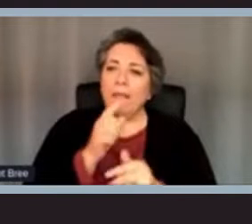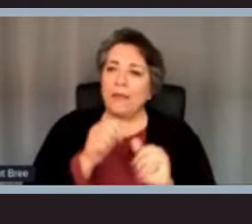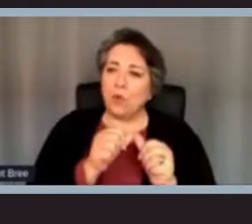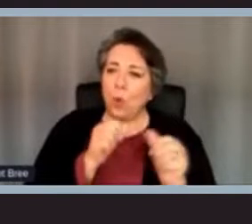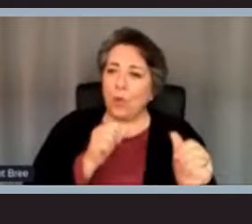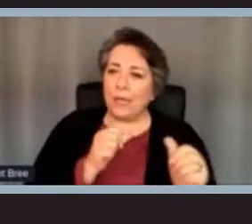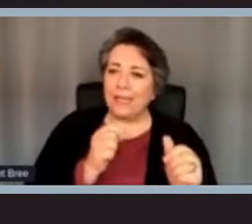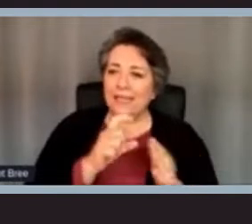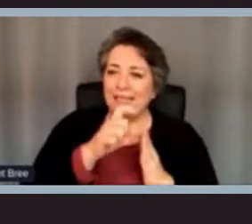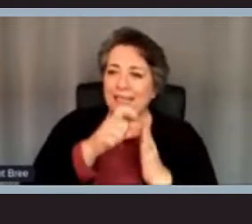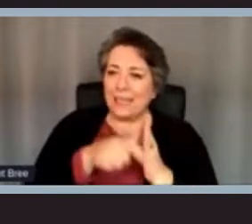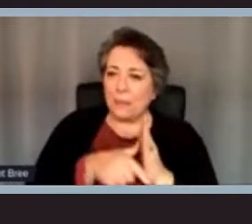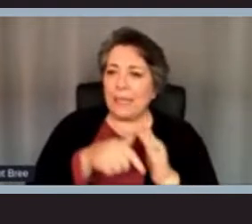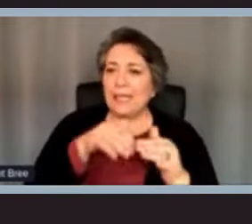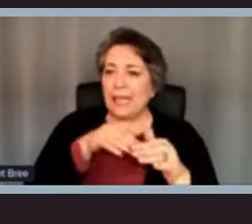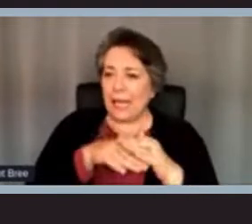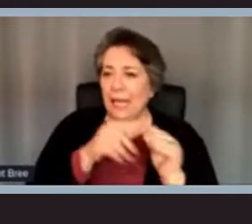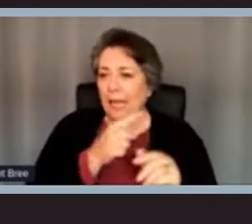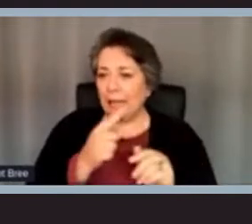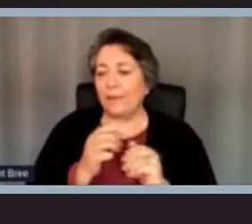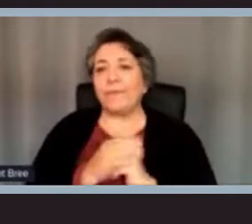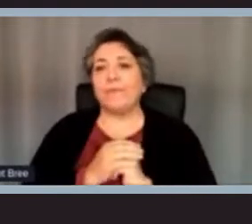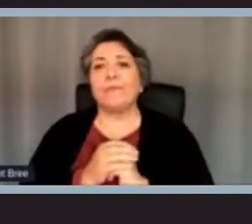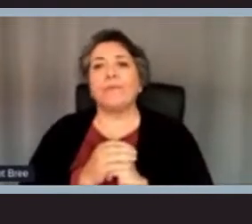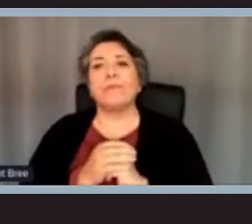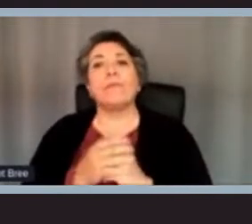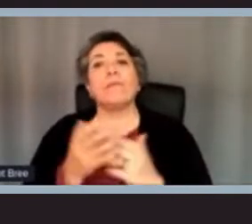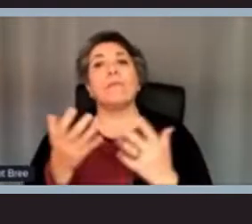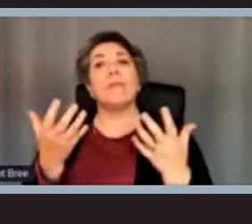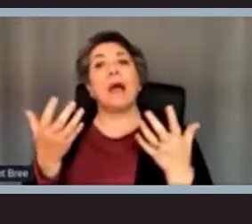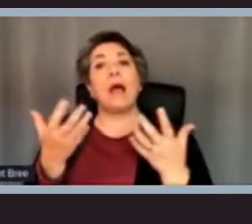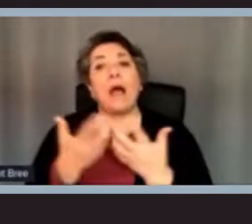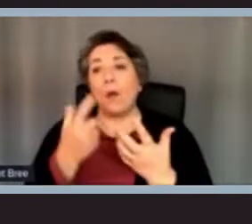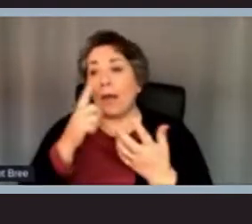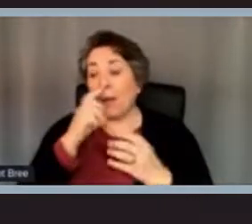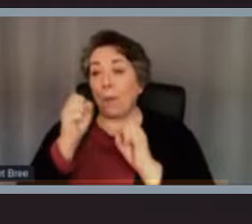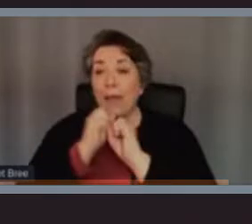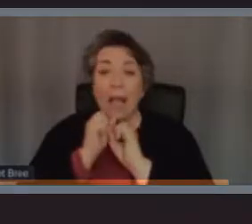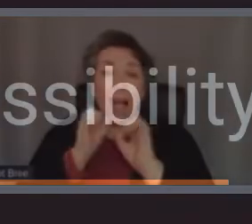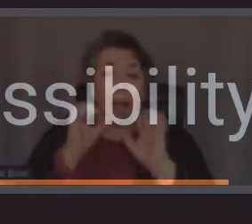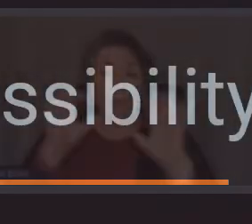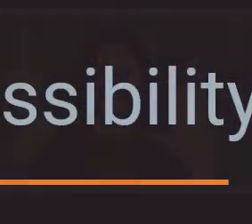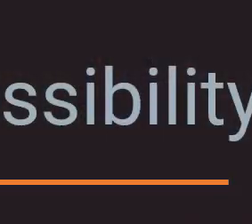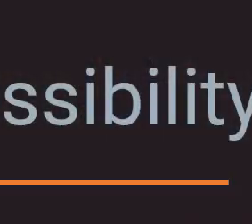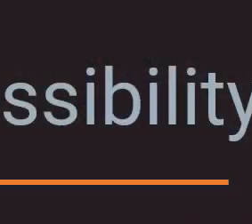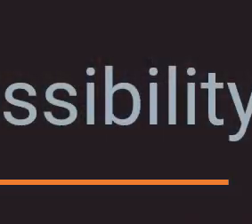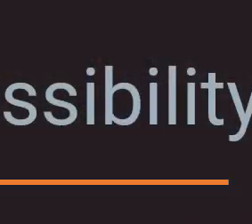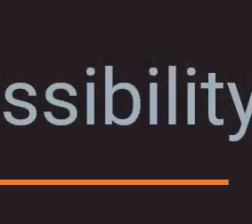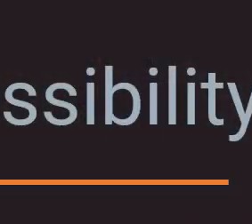My final question is, how can we amplify engagement with accessibility across our organisation?